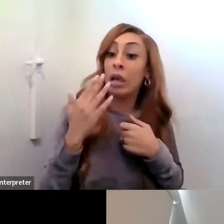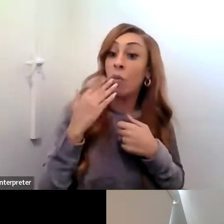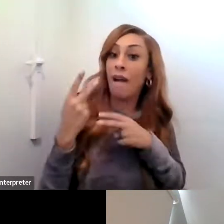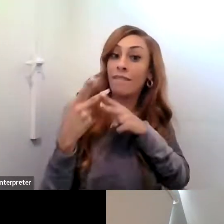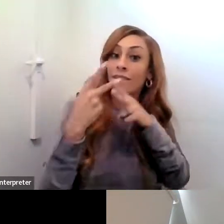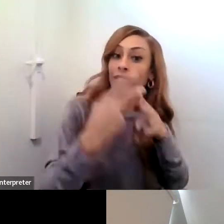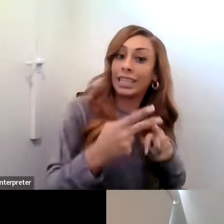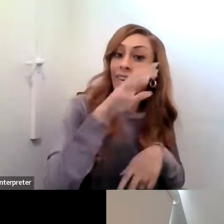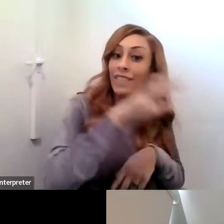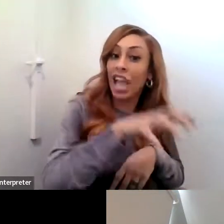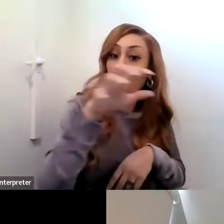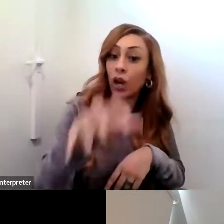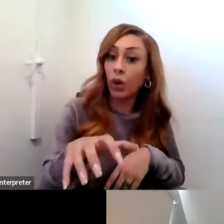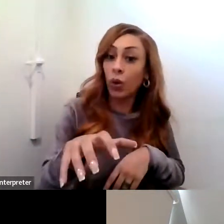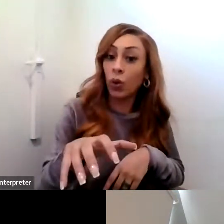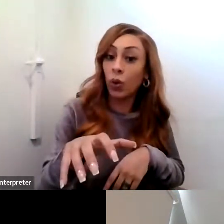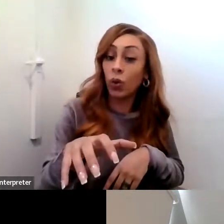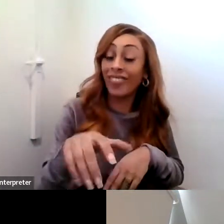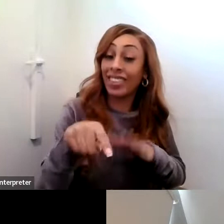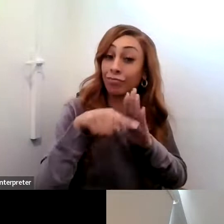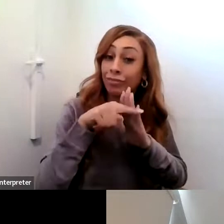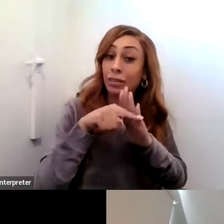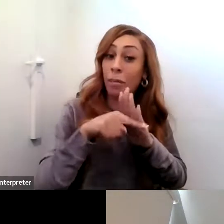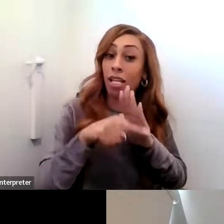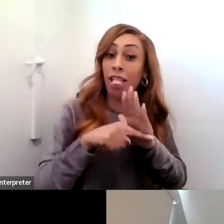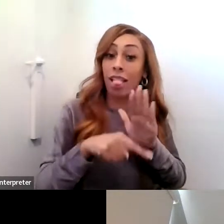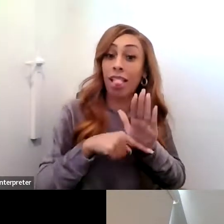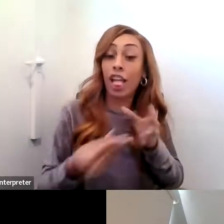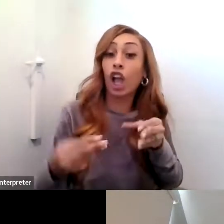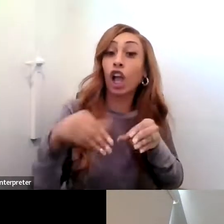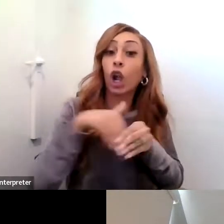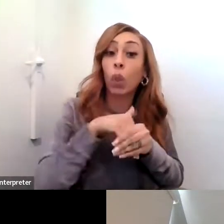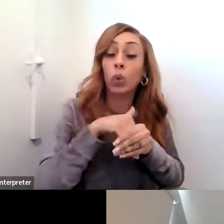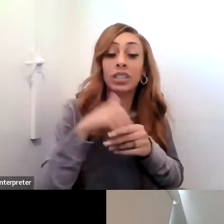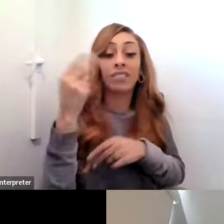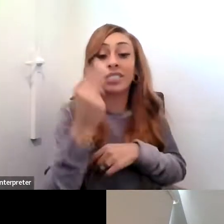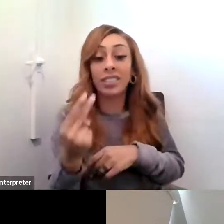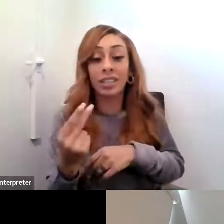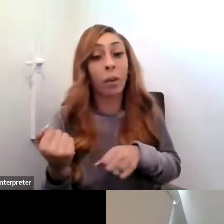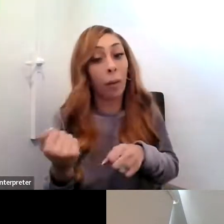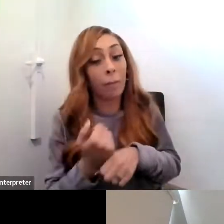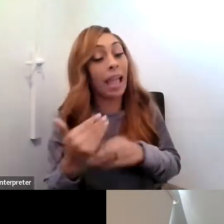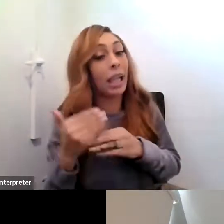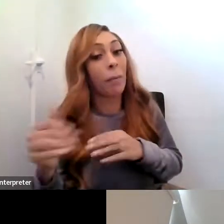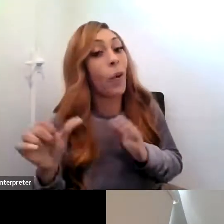Unless you're employing some of these principles of inclusive design, you are likely to be making things more difficult than they need to be,